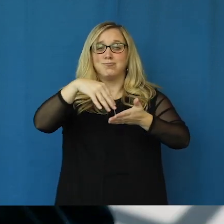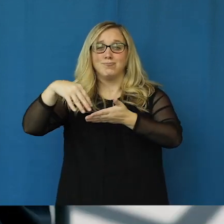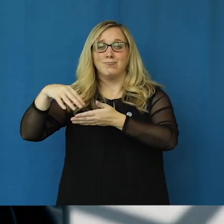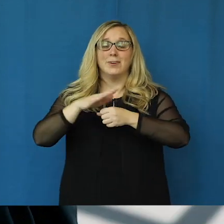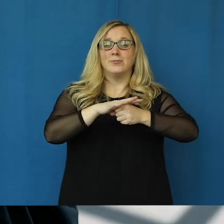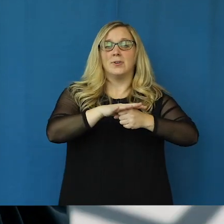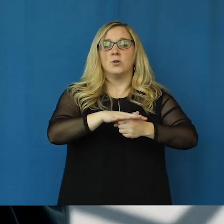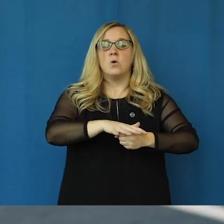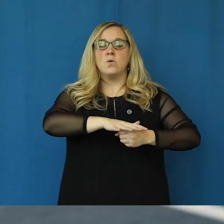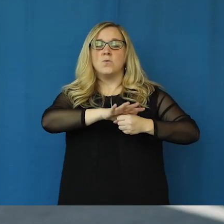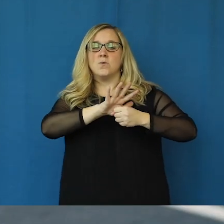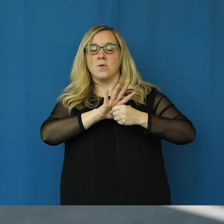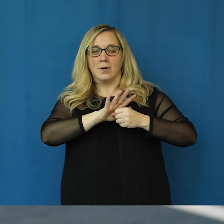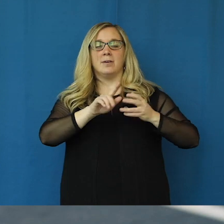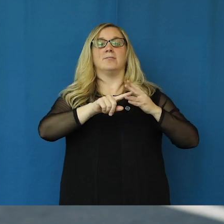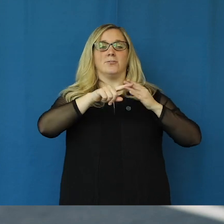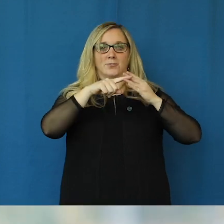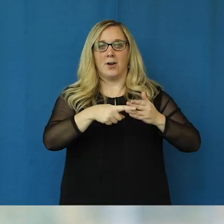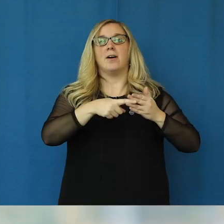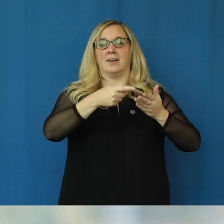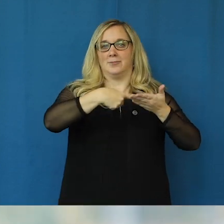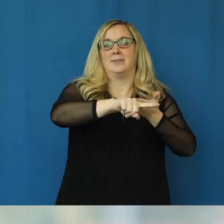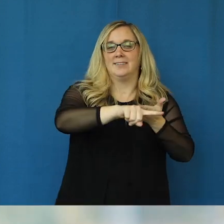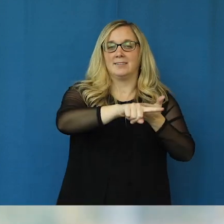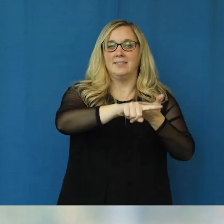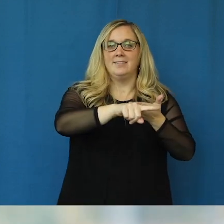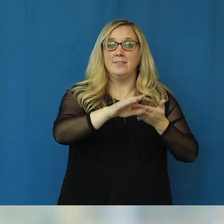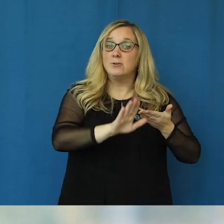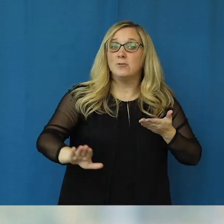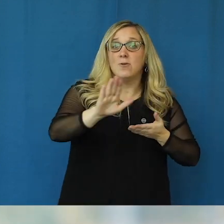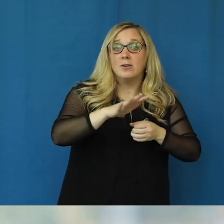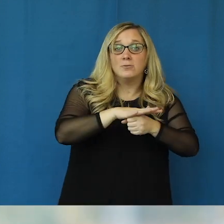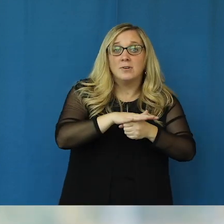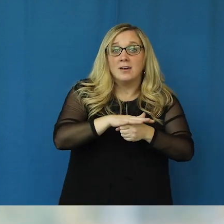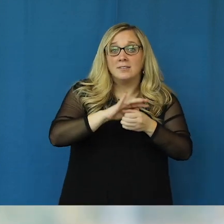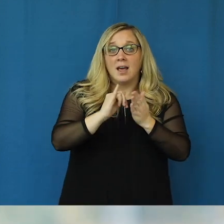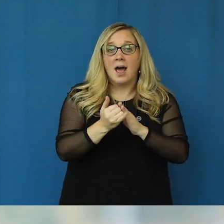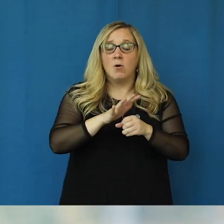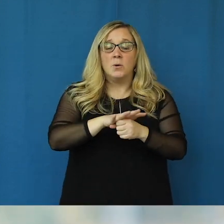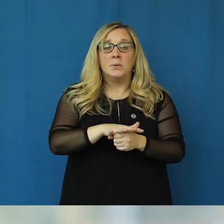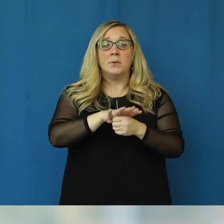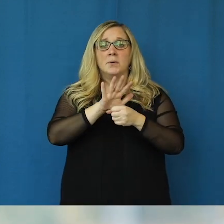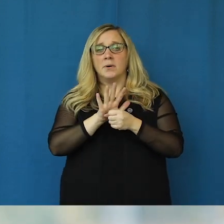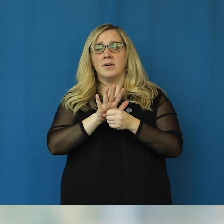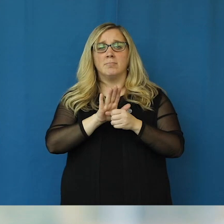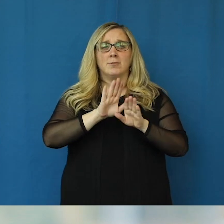melt away before the start of another week. Whatever the de-stress methods you had, or maybe the support you had looked a little differently then mine.